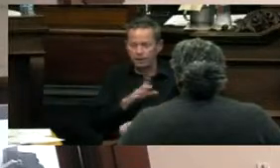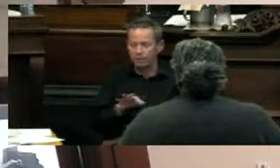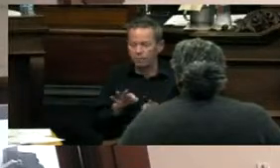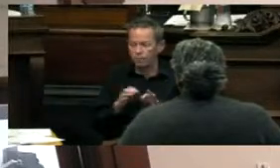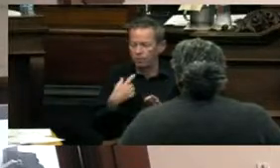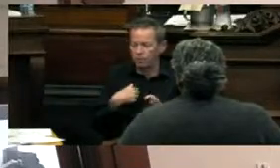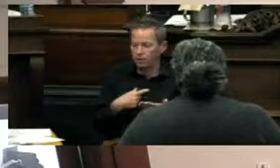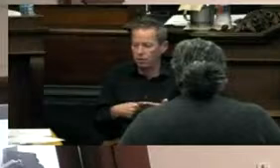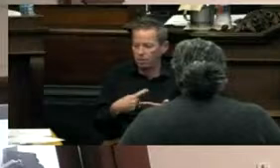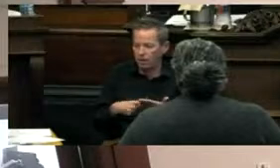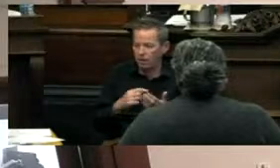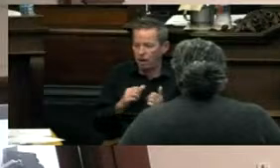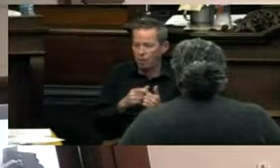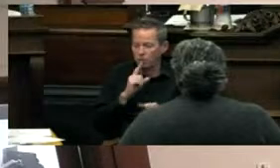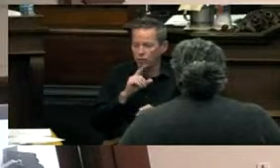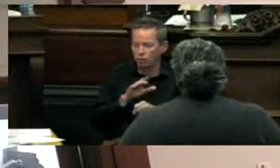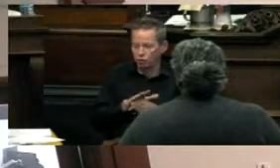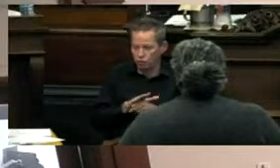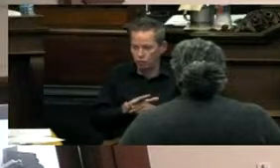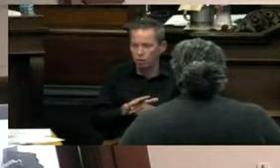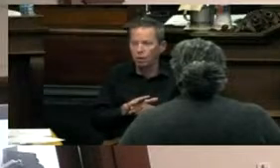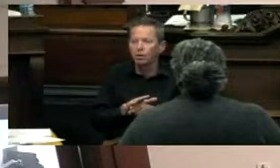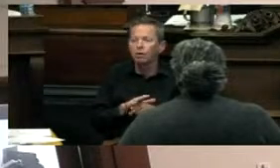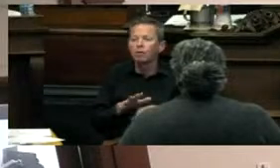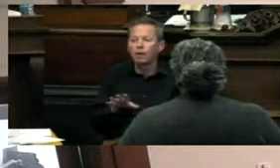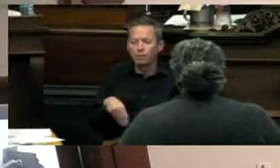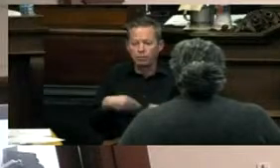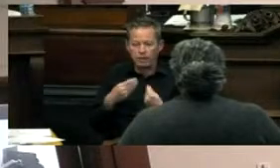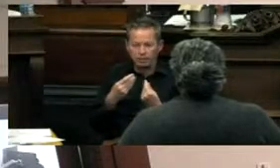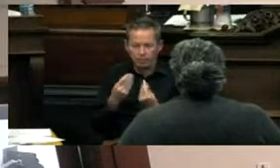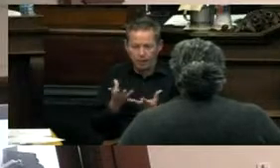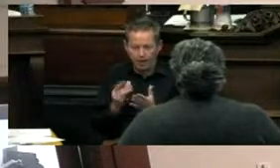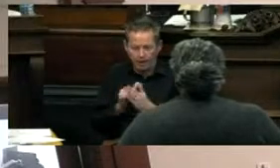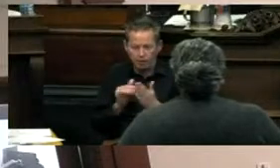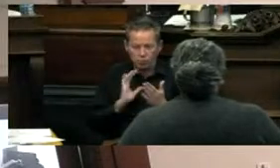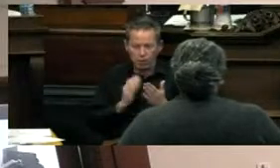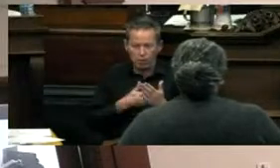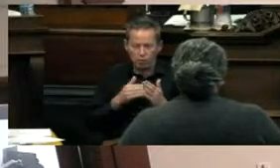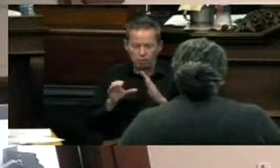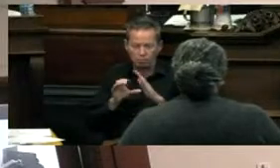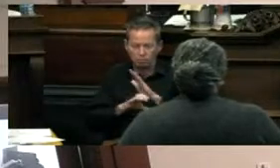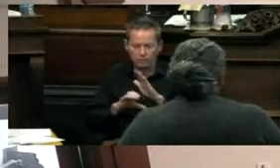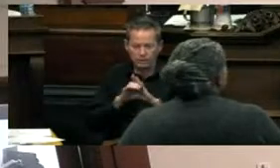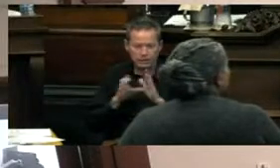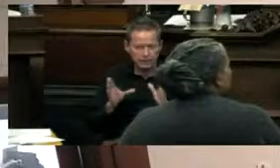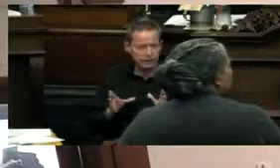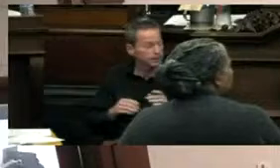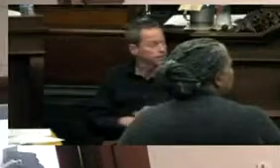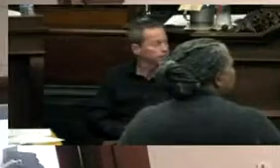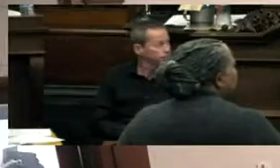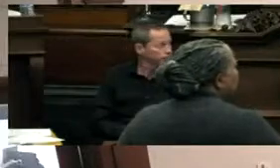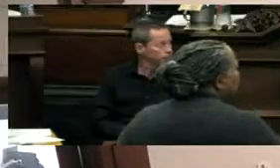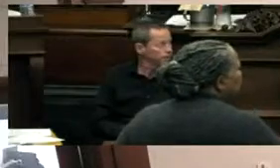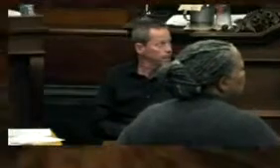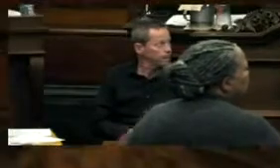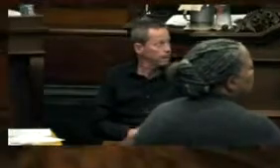have in common is we all want to see a functional PAB. And I think it's important that we talk about how we ensure that we